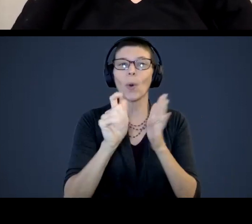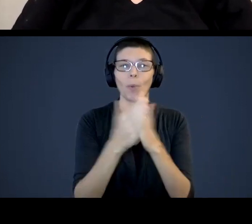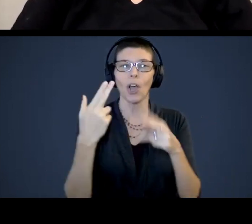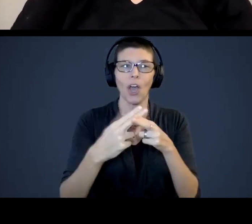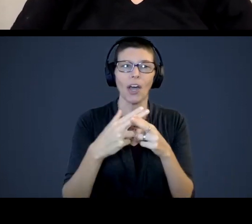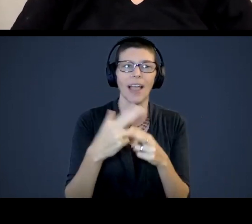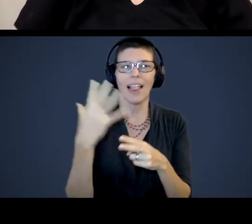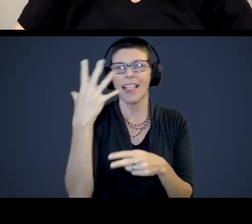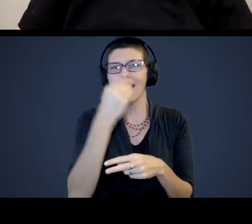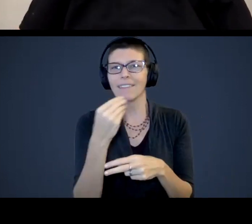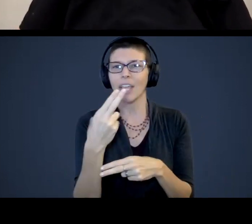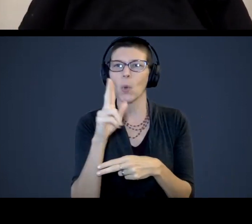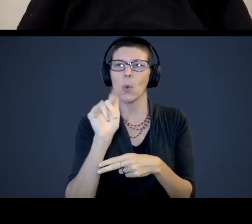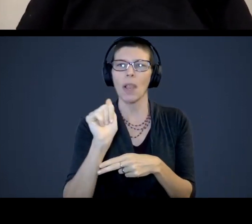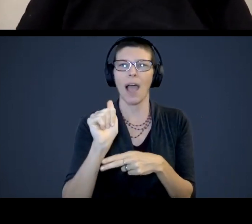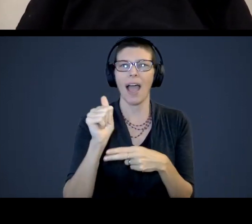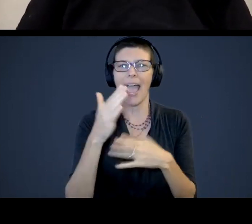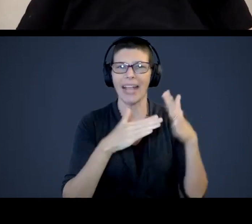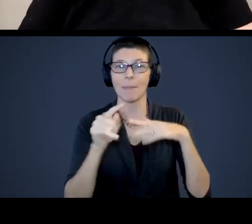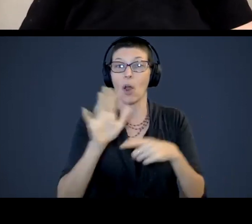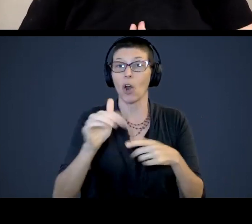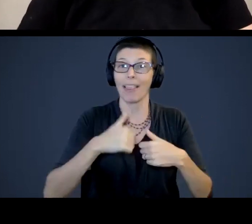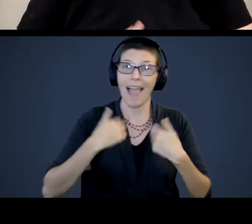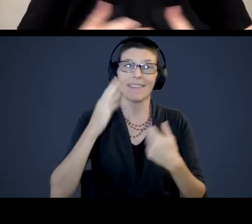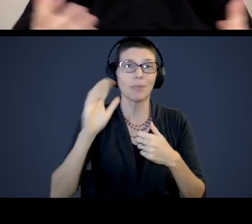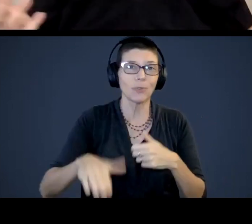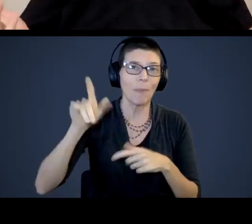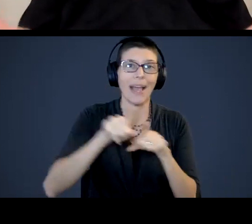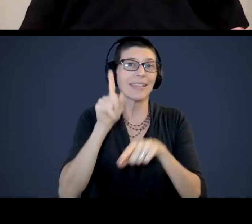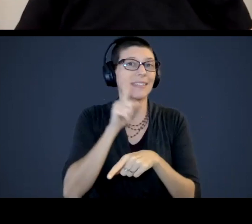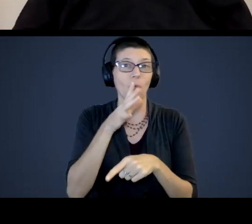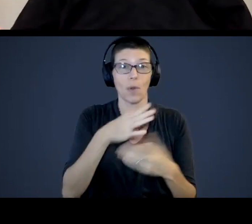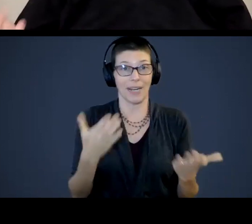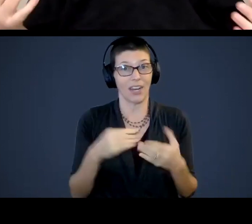about her life and her experience growing up as a deaf woman here in Hawaii. And I think that